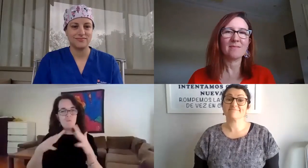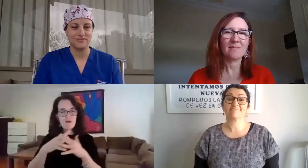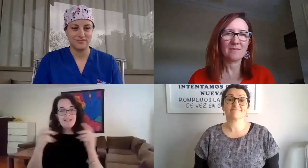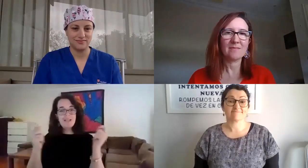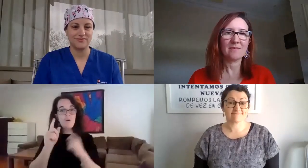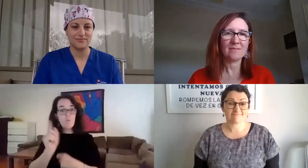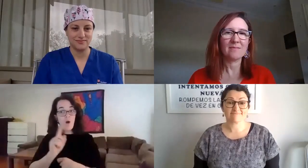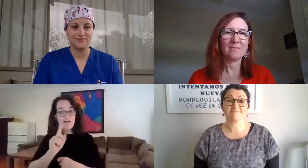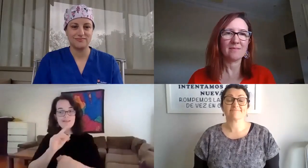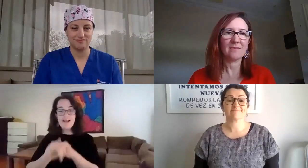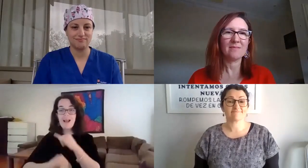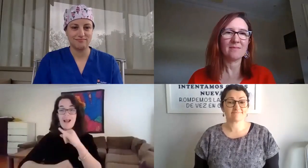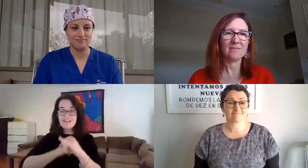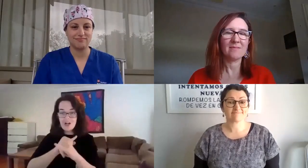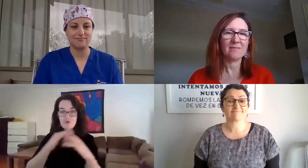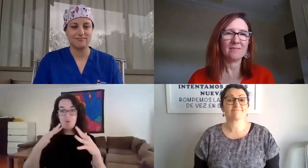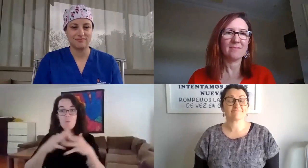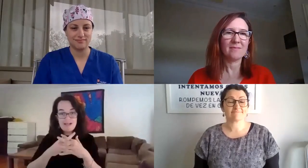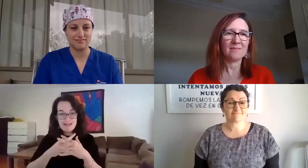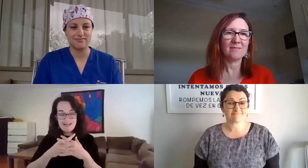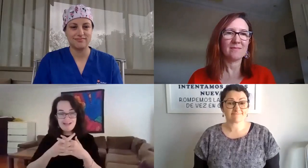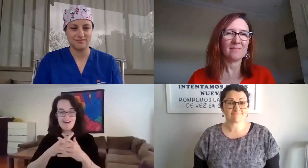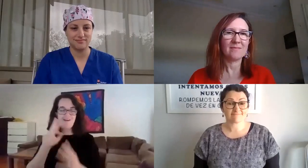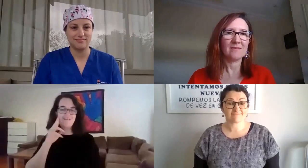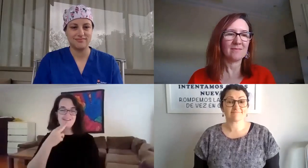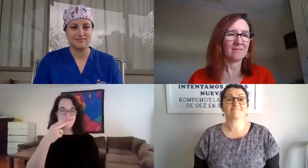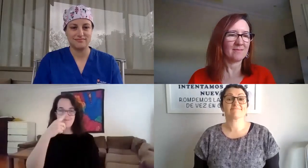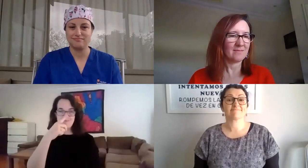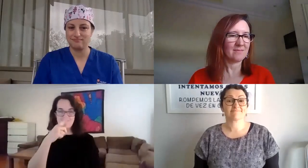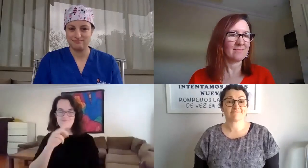last week of September and this week is also the International